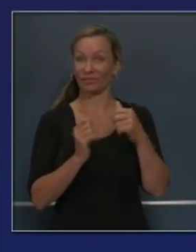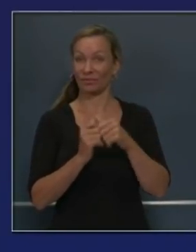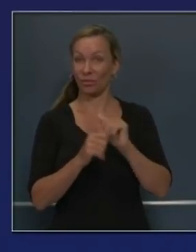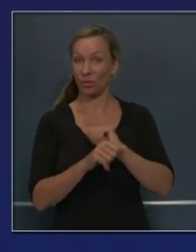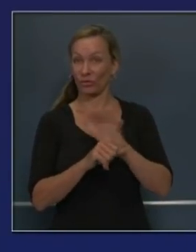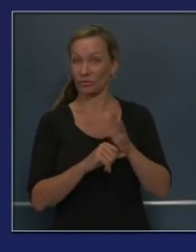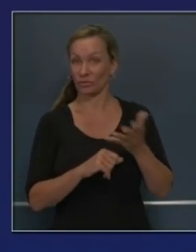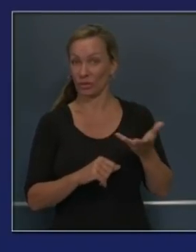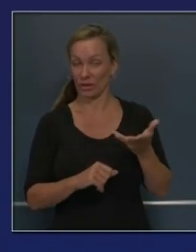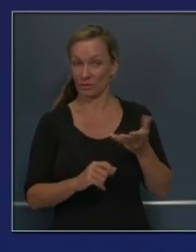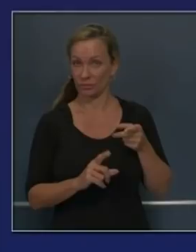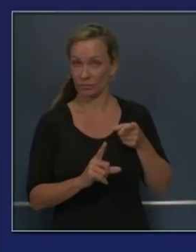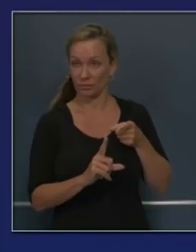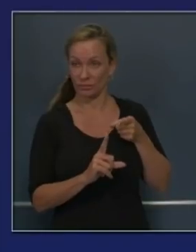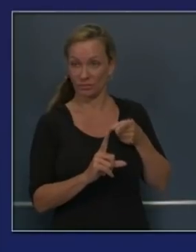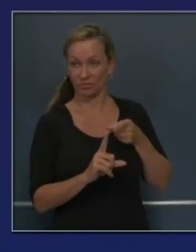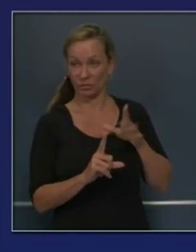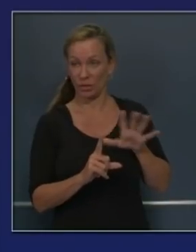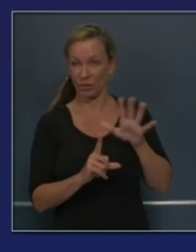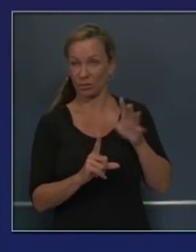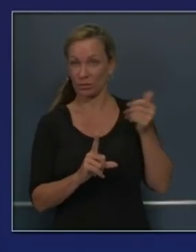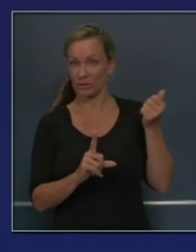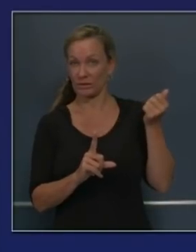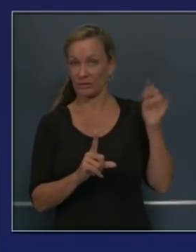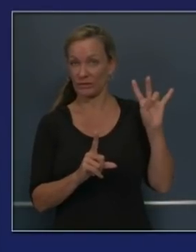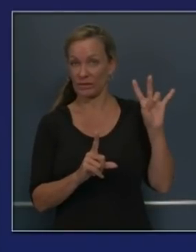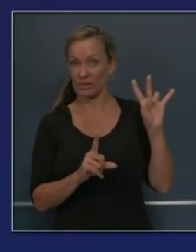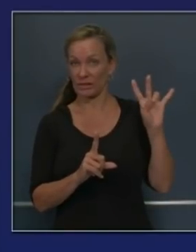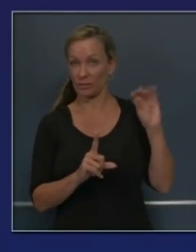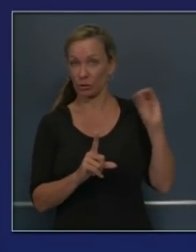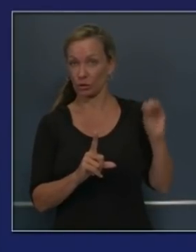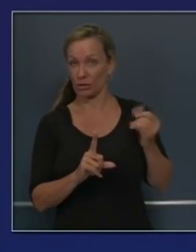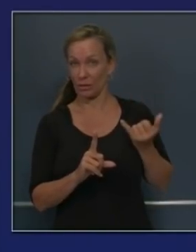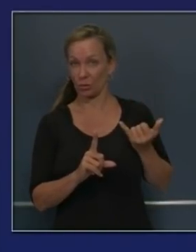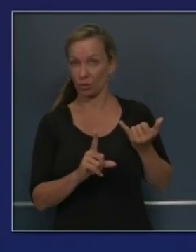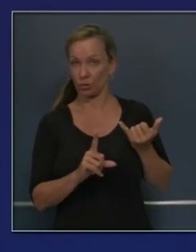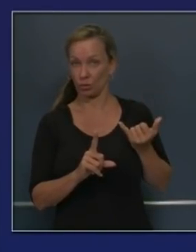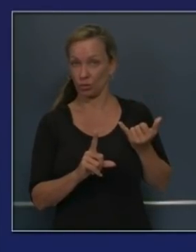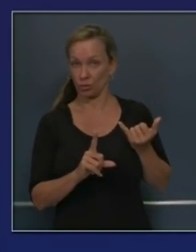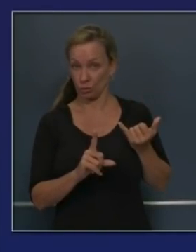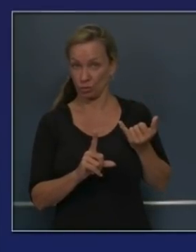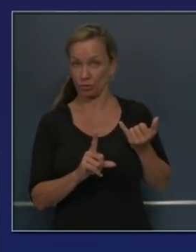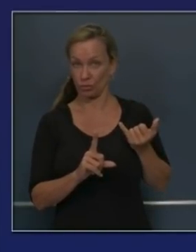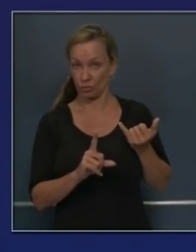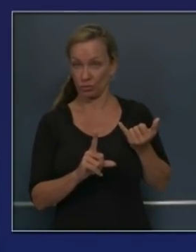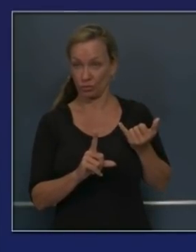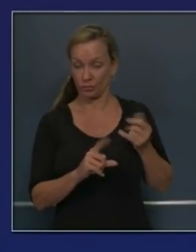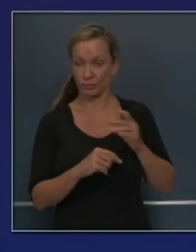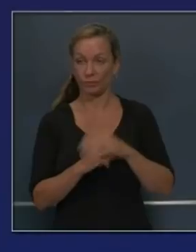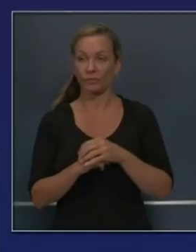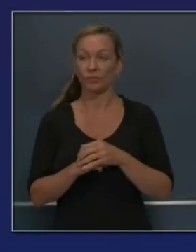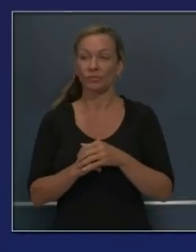14 DAYS AND TOTAL NUMBER OF ICU POSITIVE PATIENTS IN OUR SYSTEM